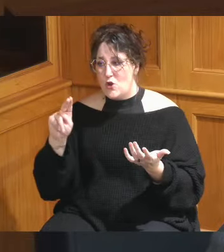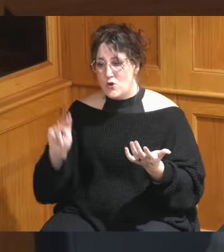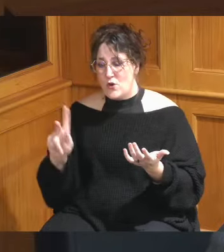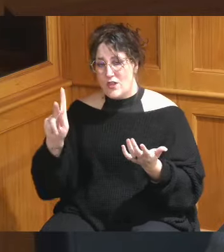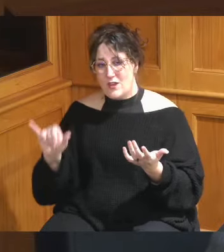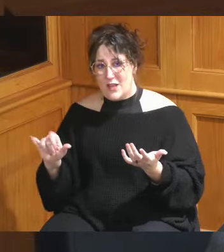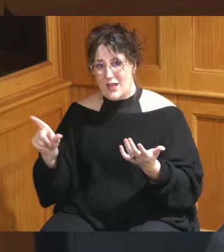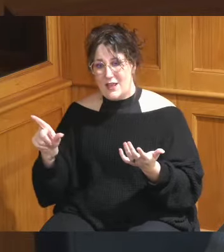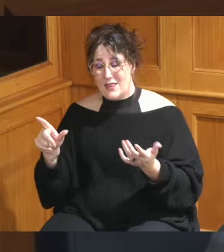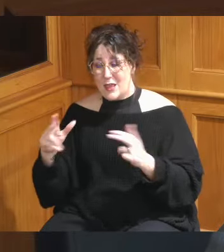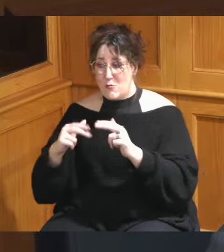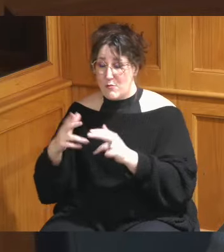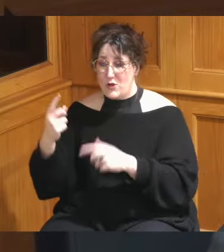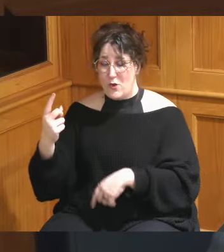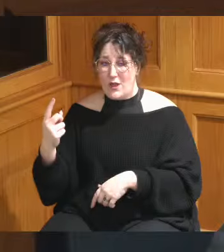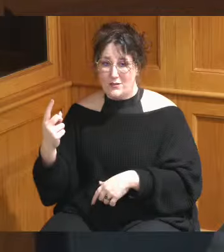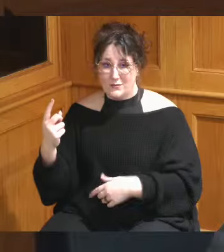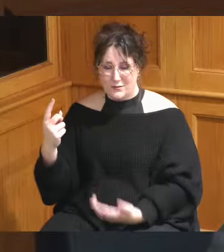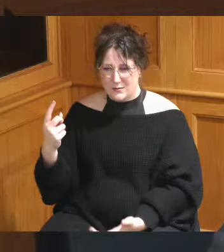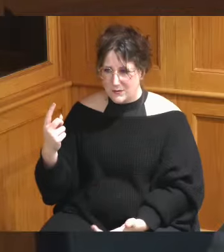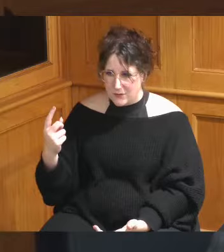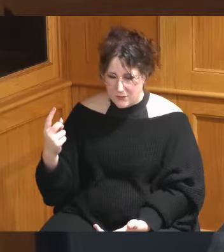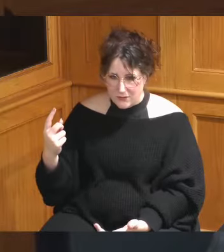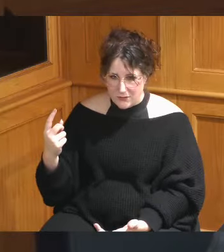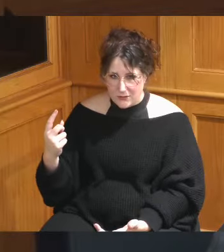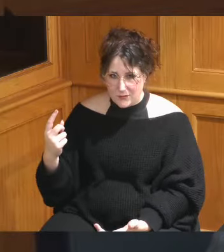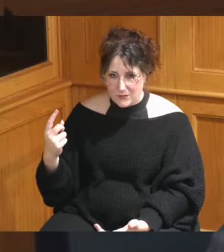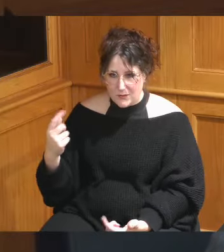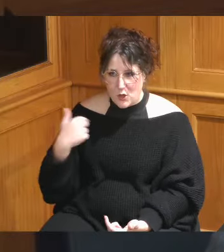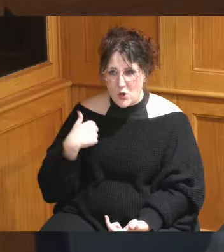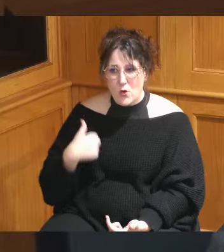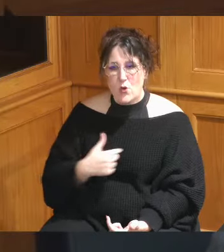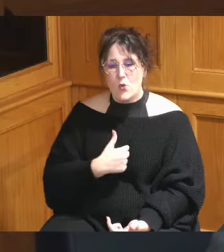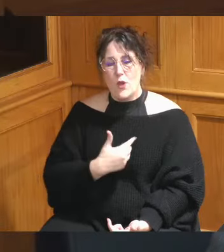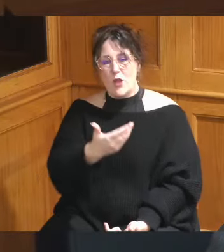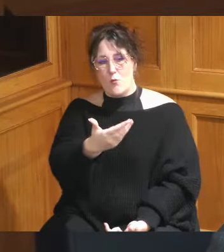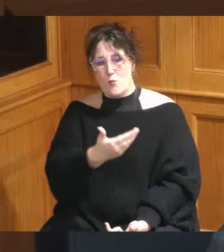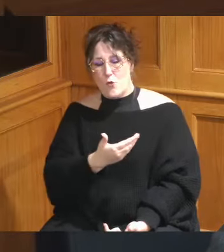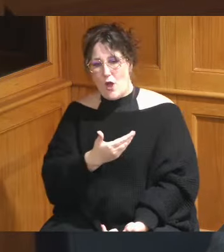Kentucky is going to build one." and we get to grin. We brought in a person that's aggressive,